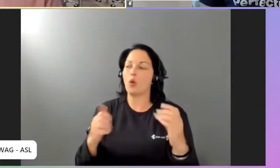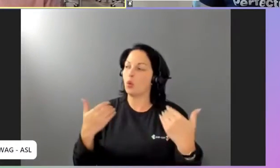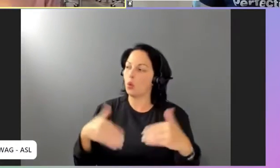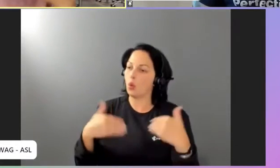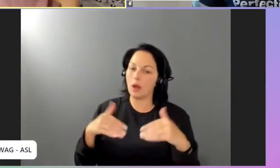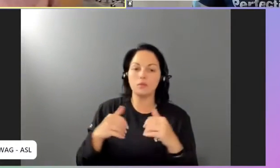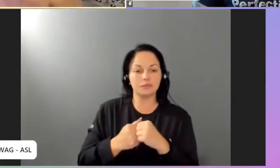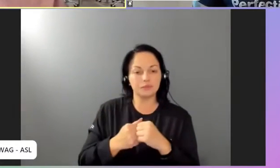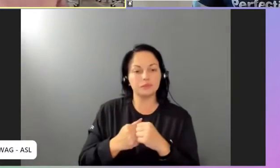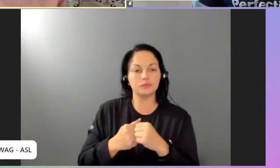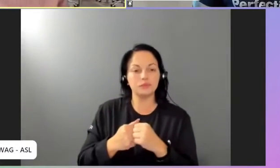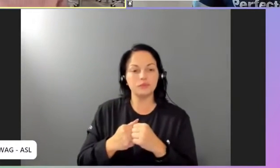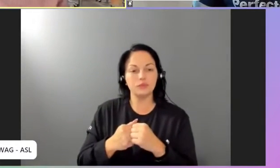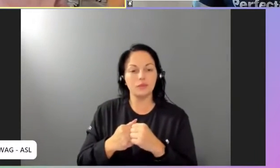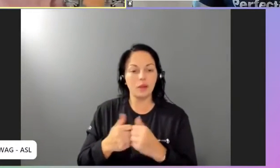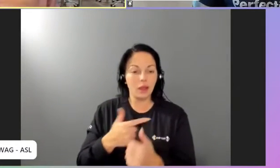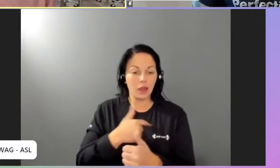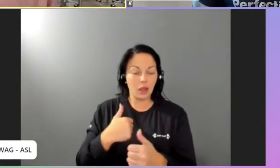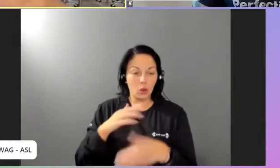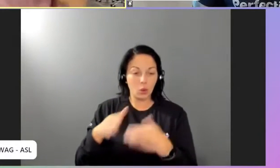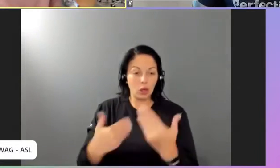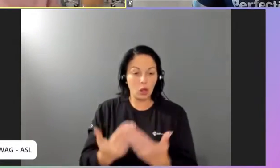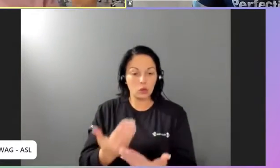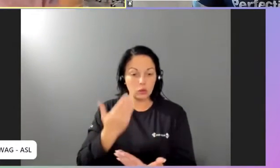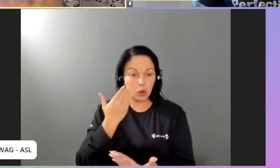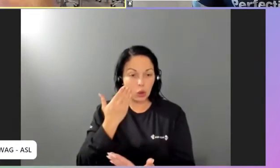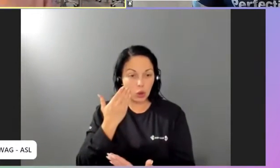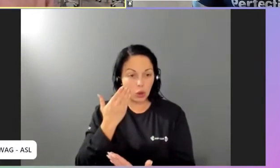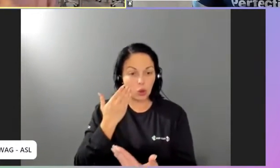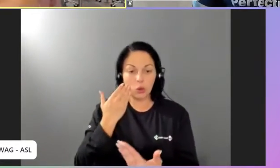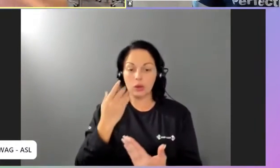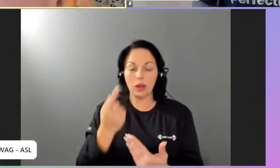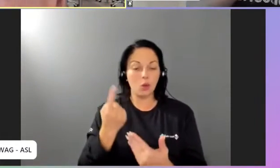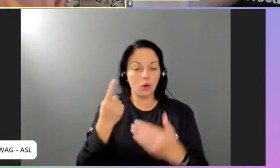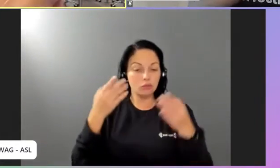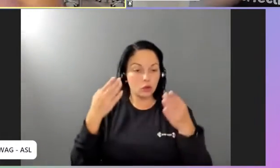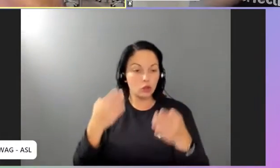common units in an organization. I've talked about you know, these pockets of heroic effort, moving